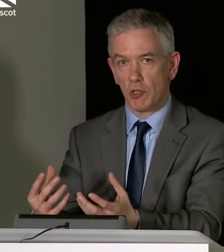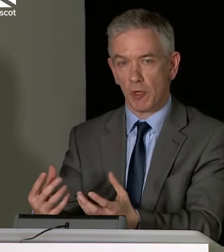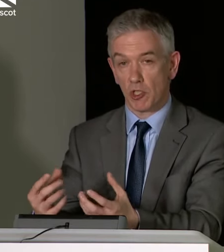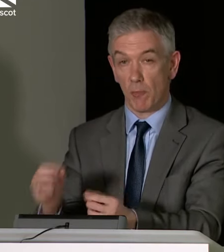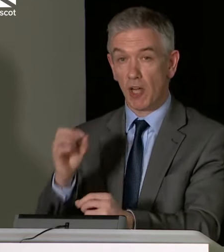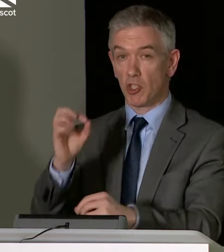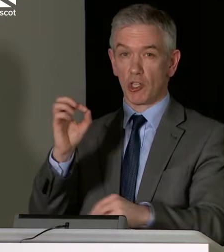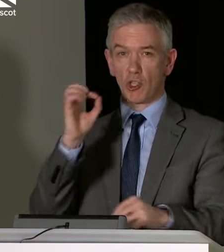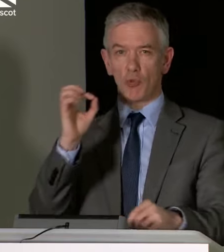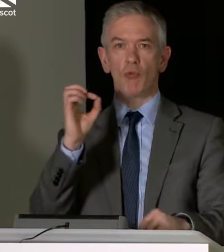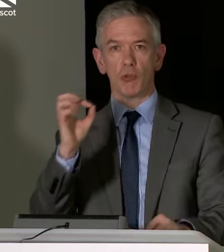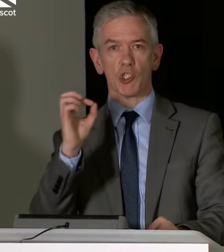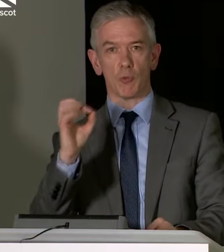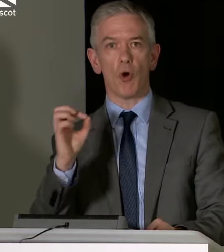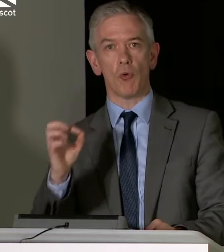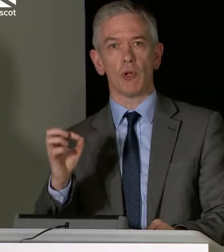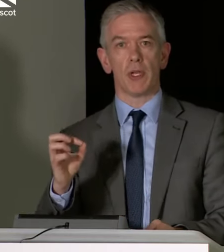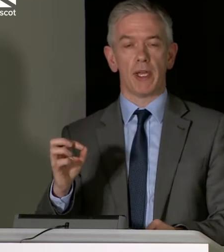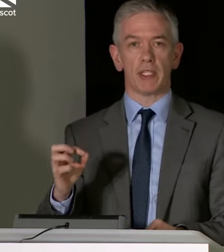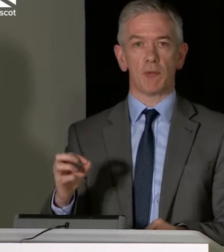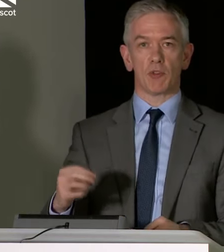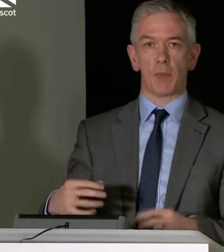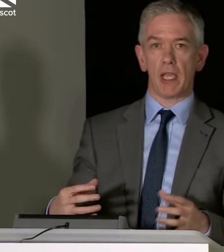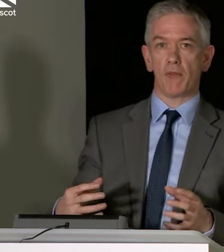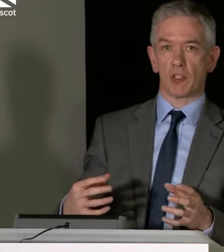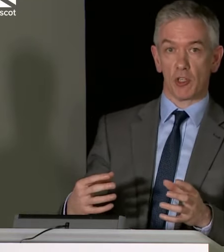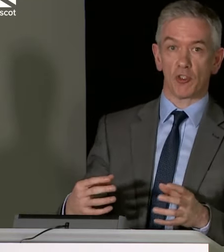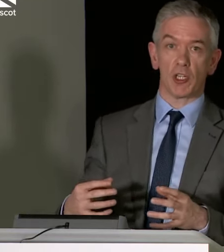here, because the margins are so small in terms of the behaviours that could trigger